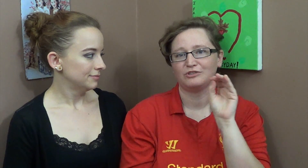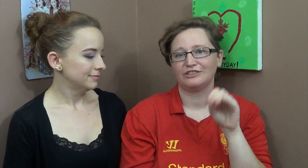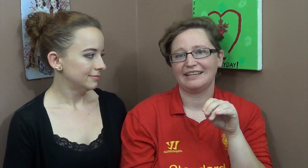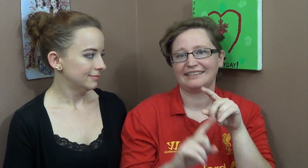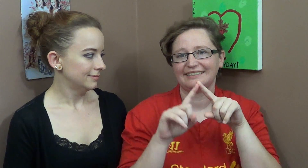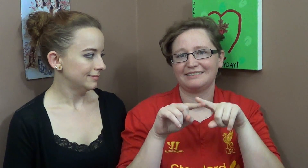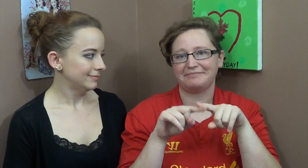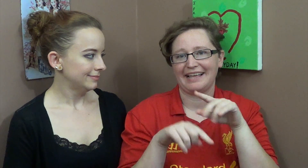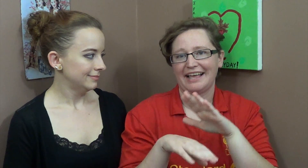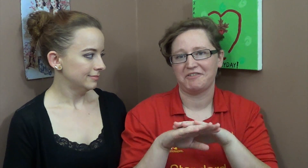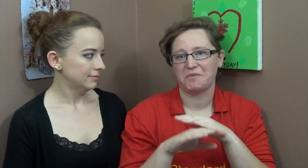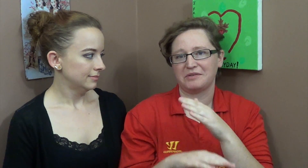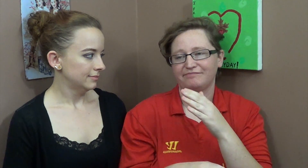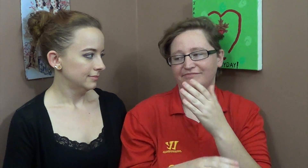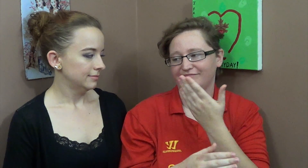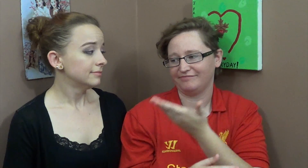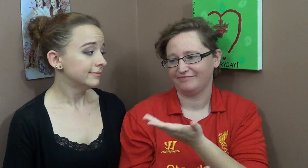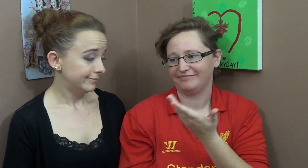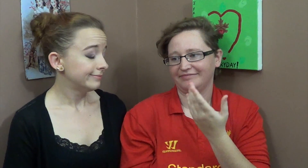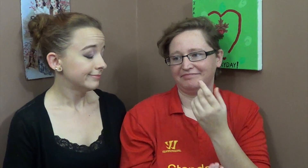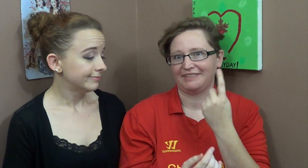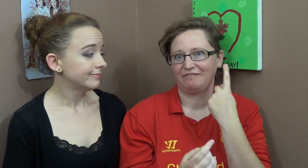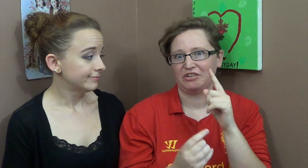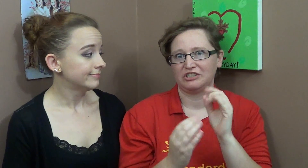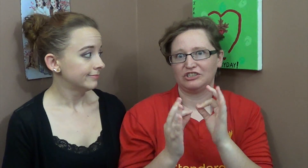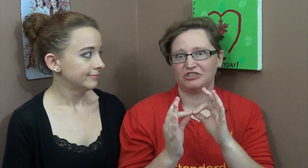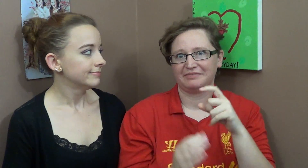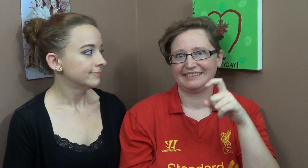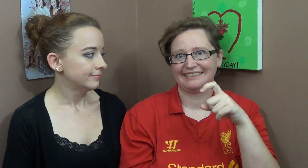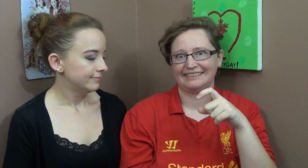dependent on them for interpreting needs.